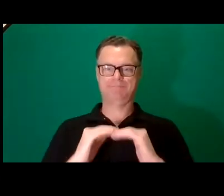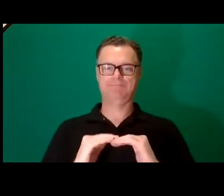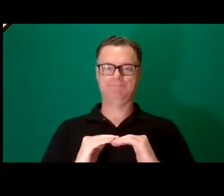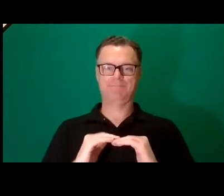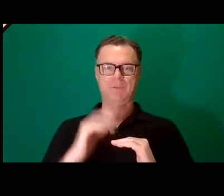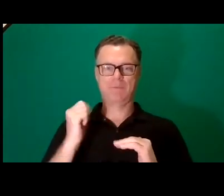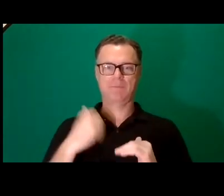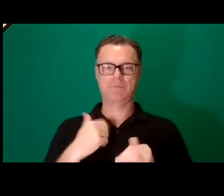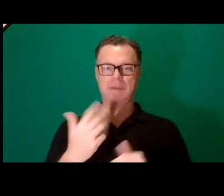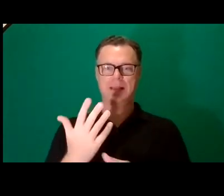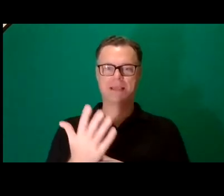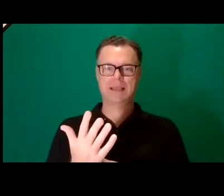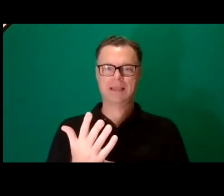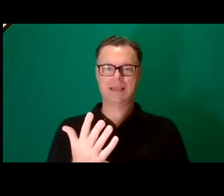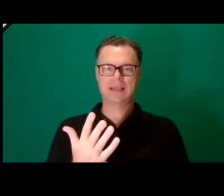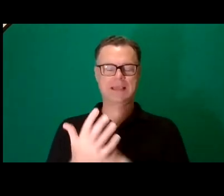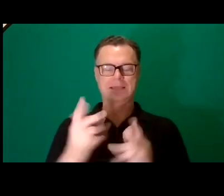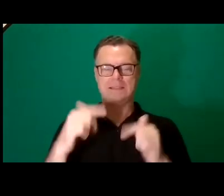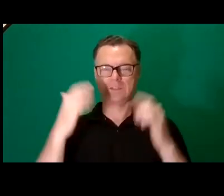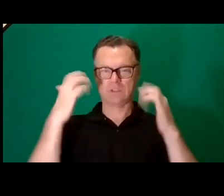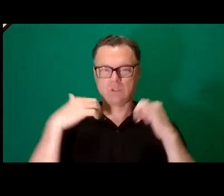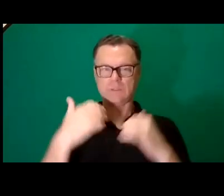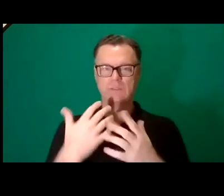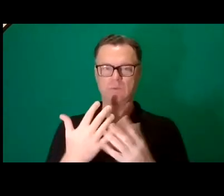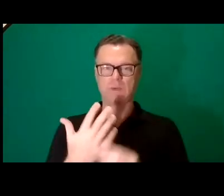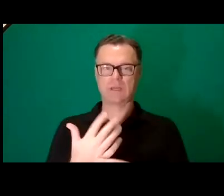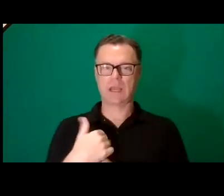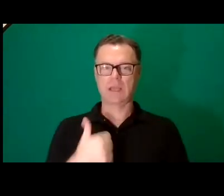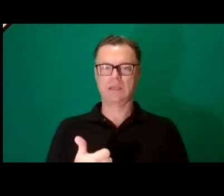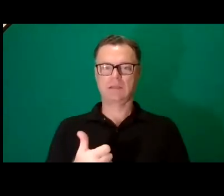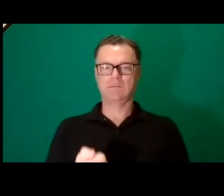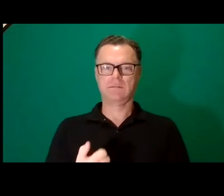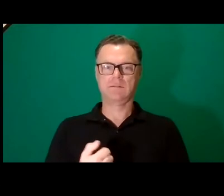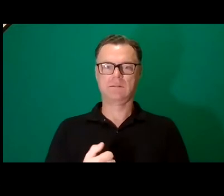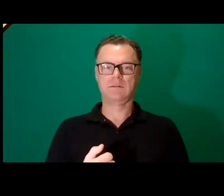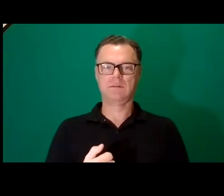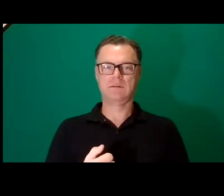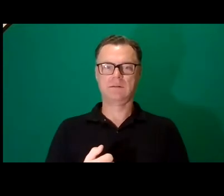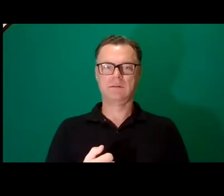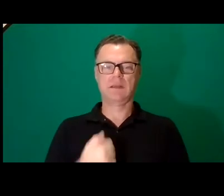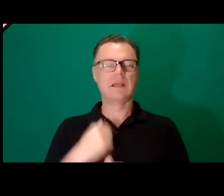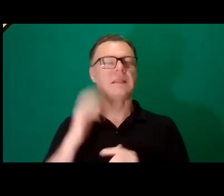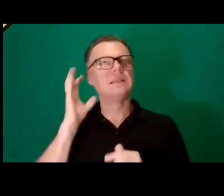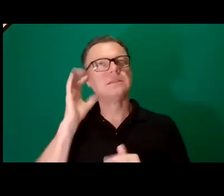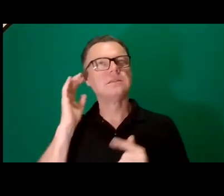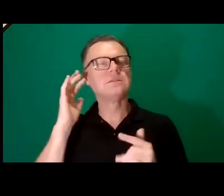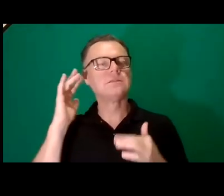being really sweaty as I pressed on the button and I listened to all the sounds and I thought